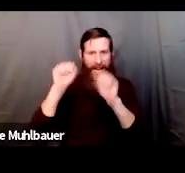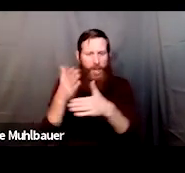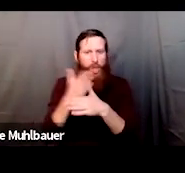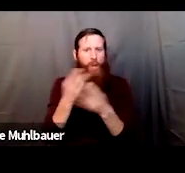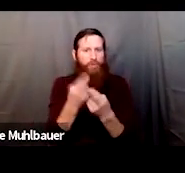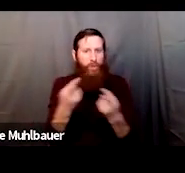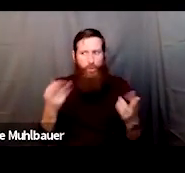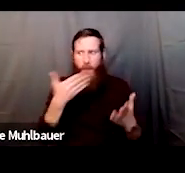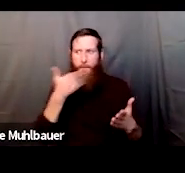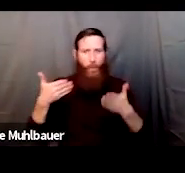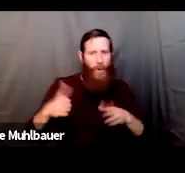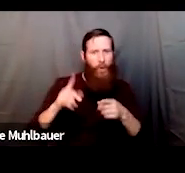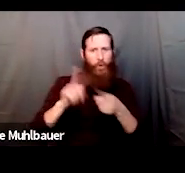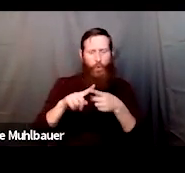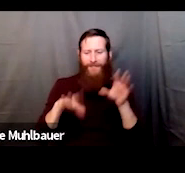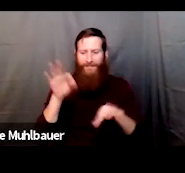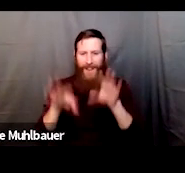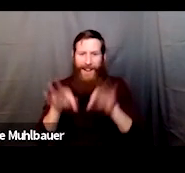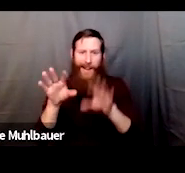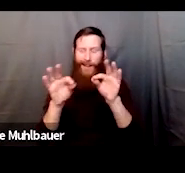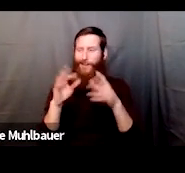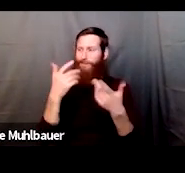on the best way to find courses that might be offered with interpretation.